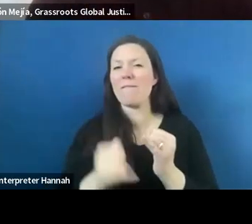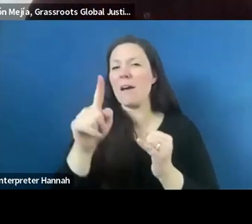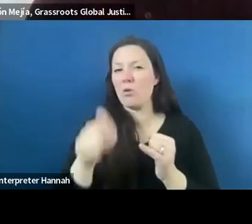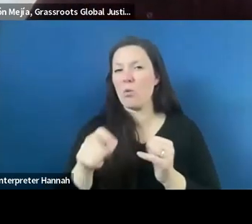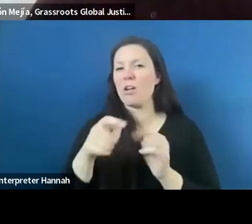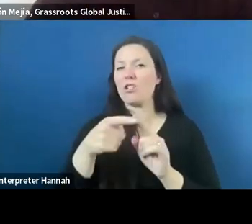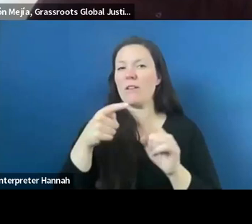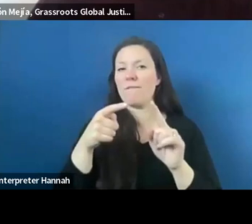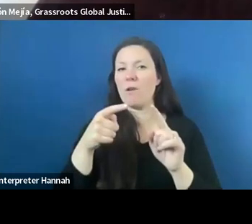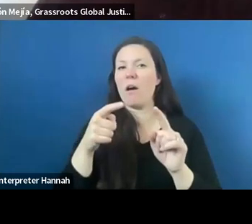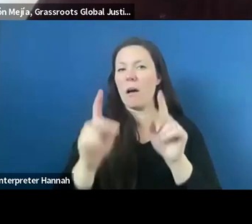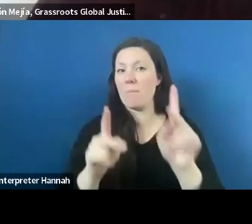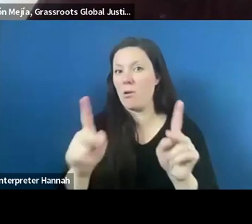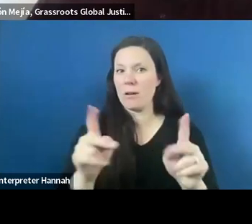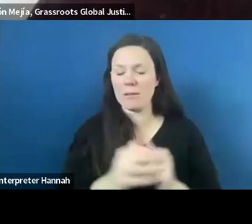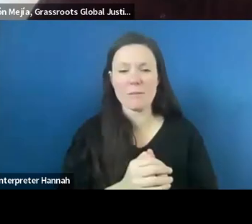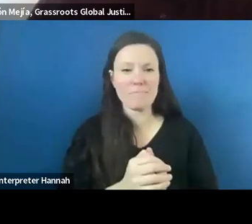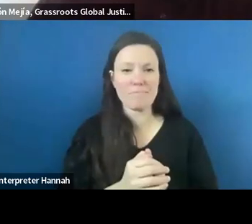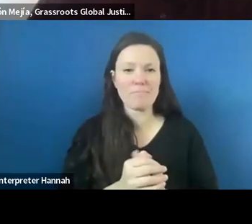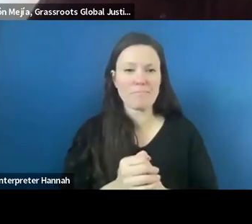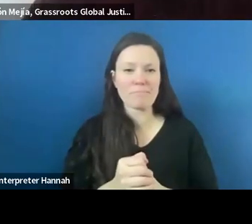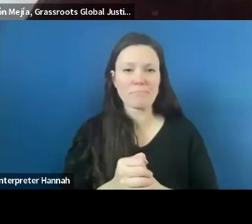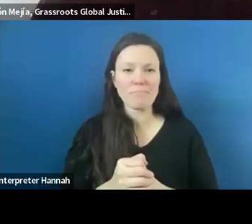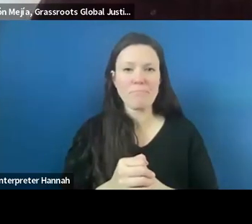just to get final thoughts from all of you. Yes.